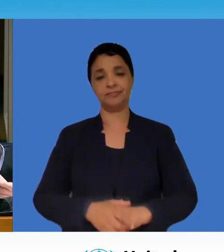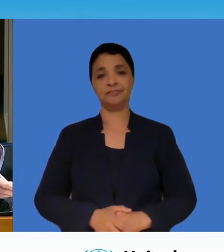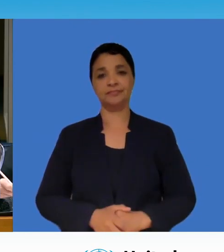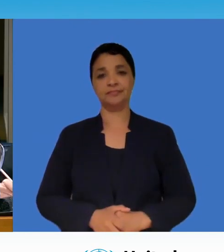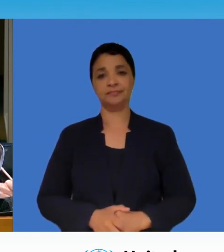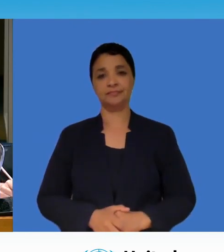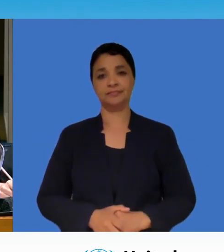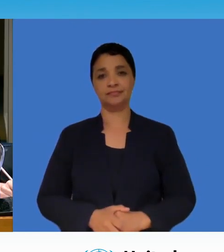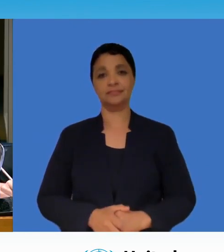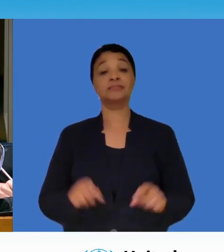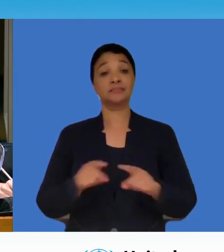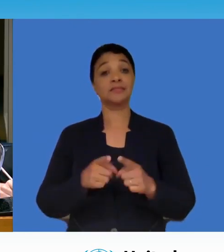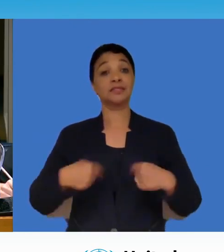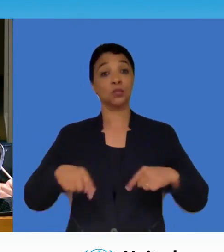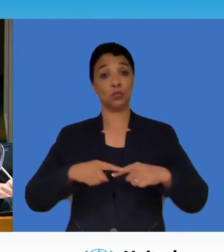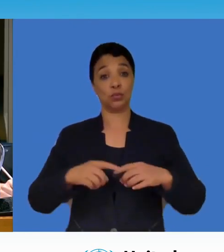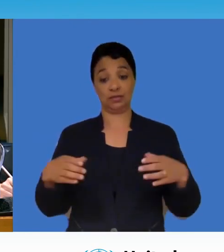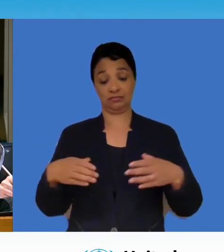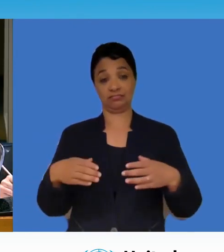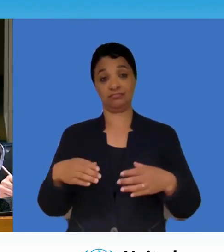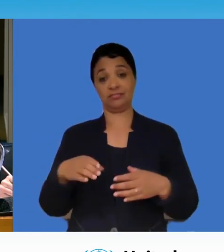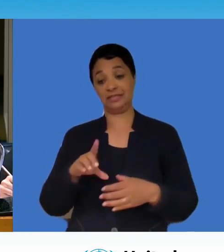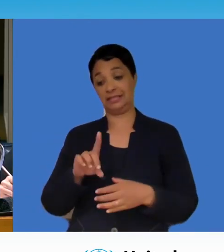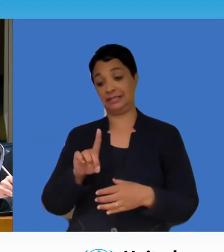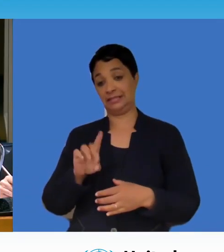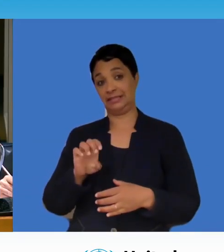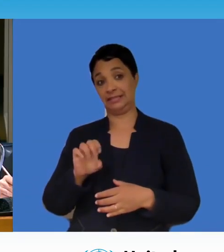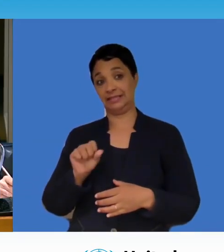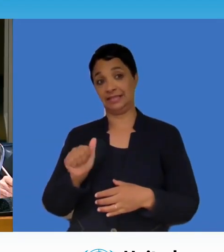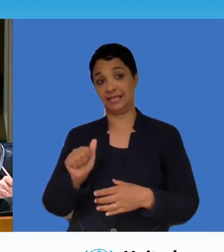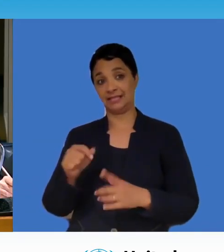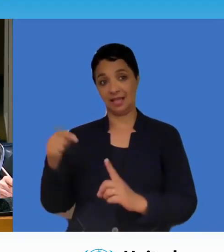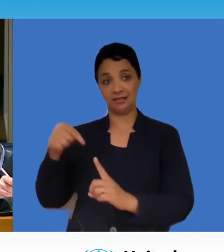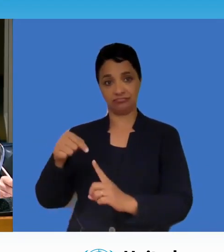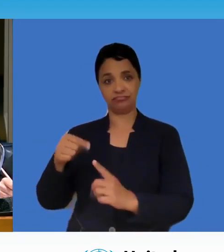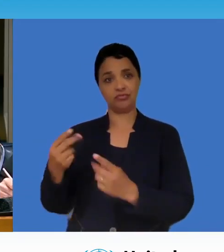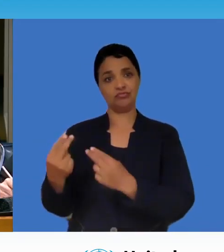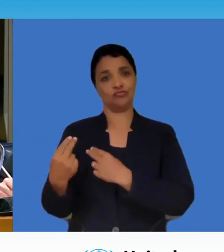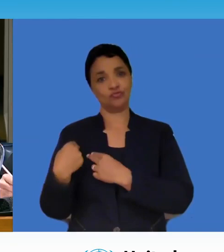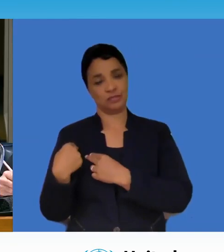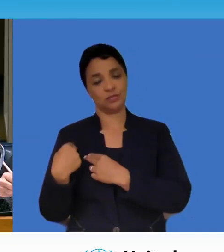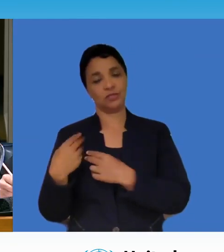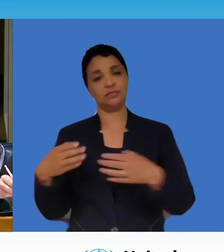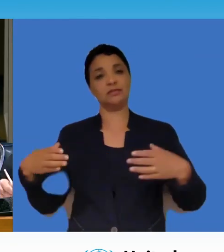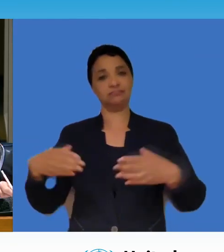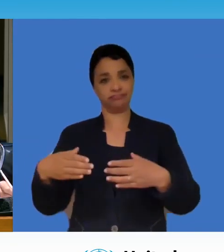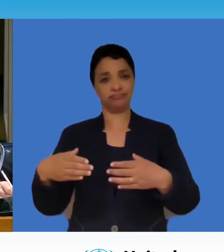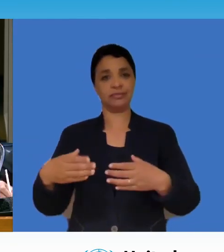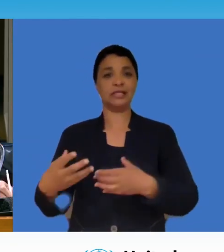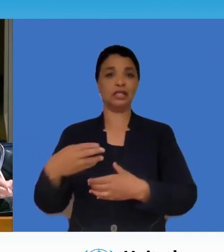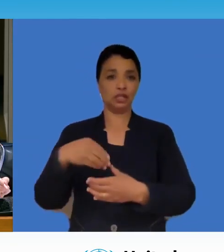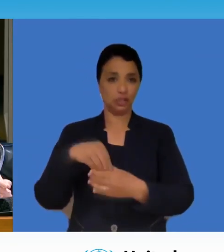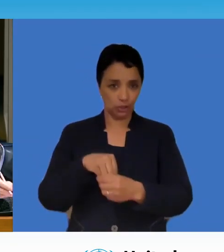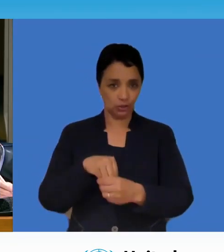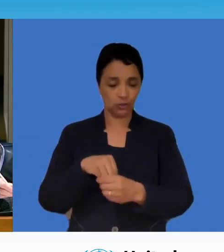the department of economic and social Affairs Mr John wilmouth officer in charge of the division of